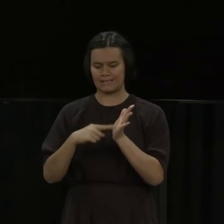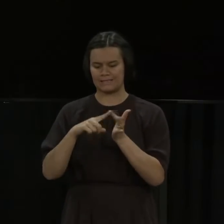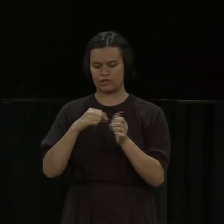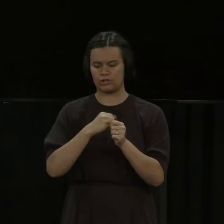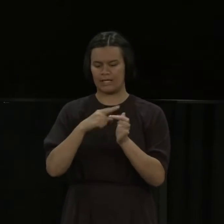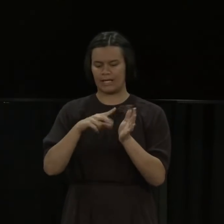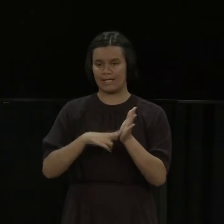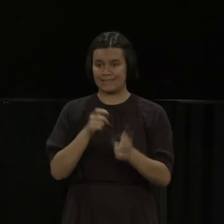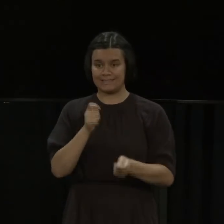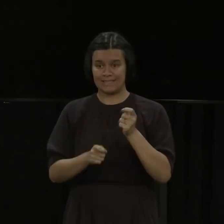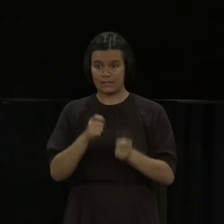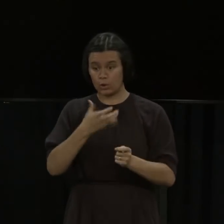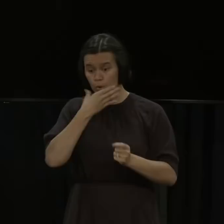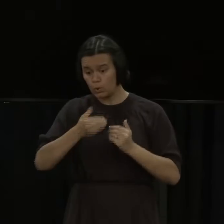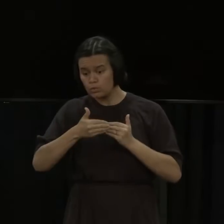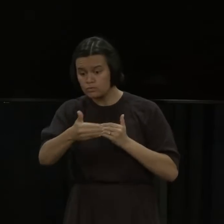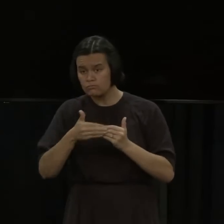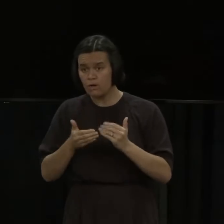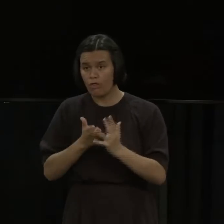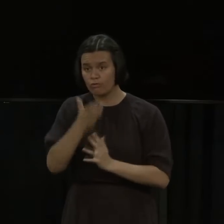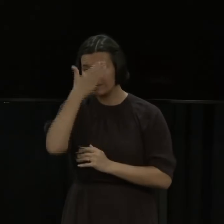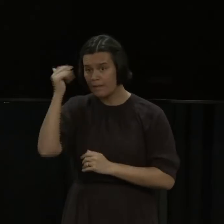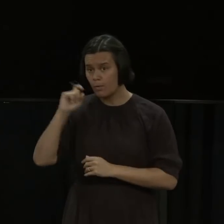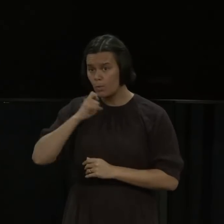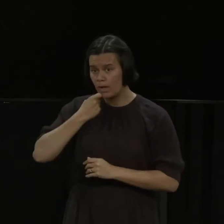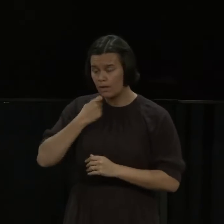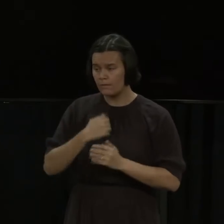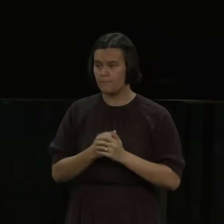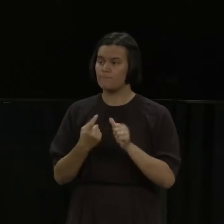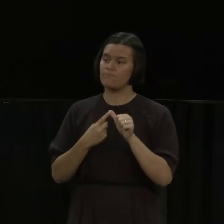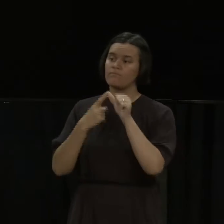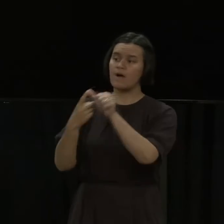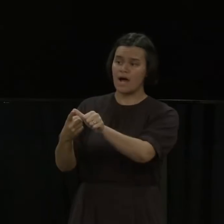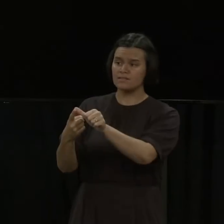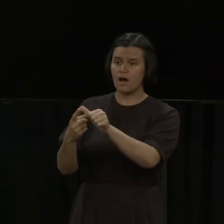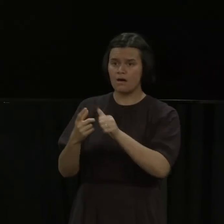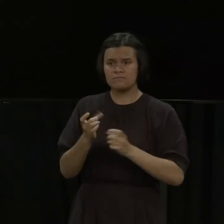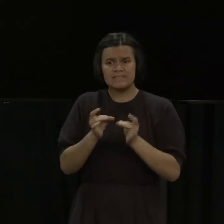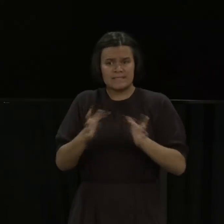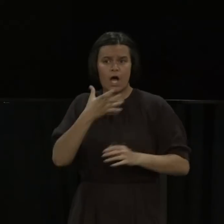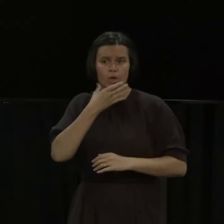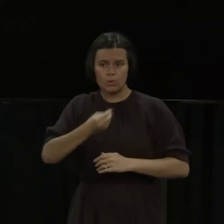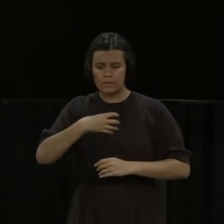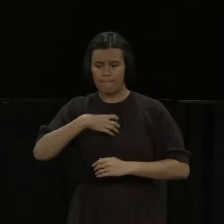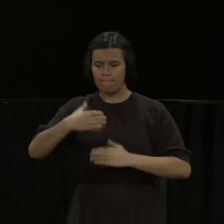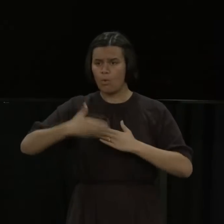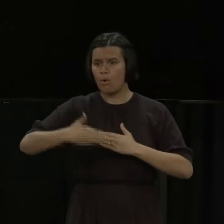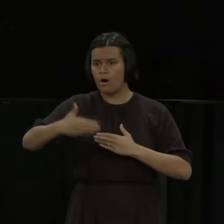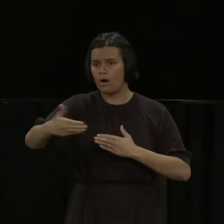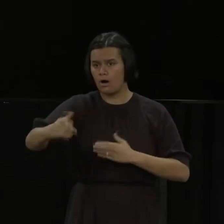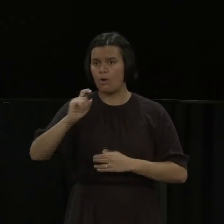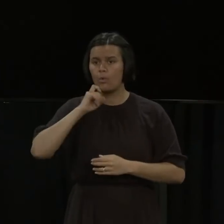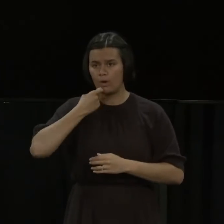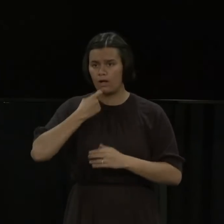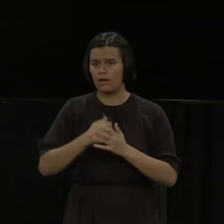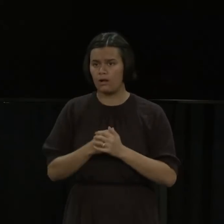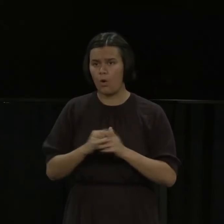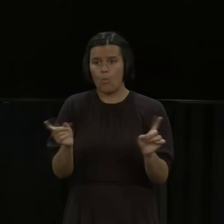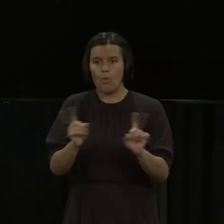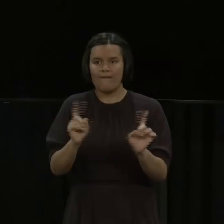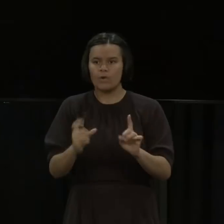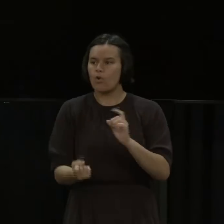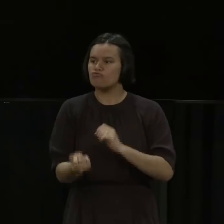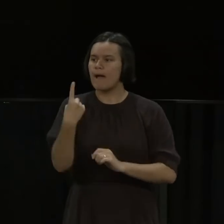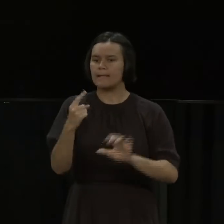testing going to play over the